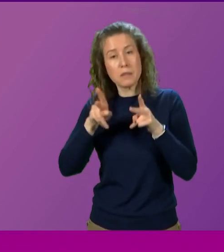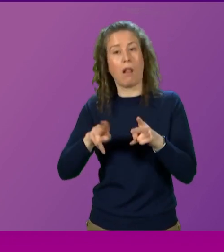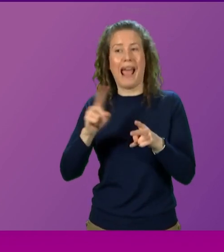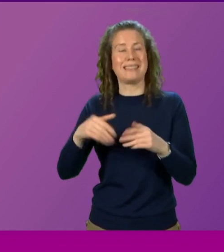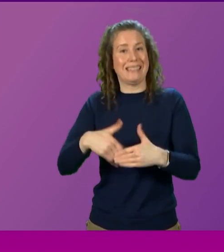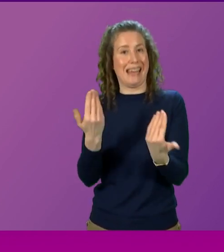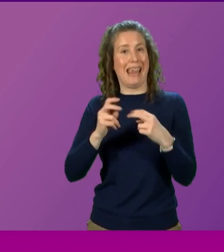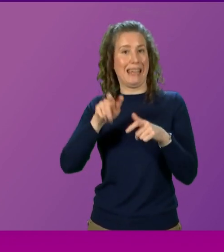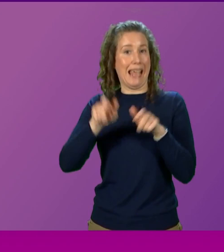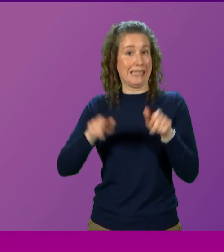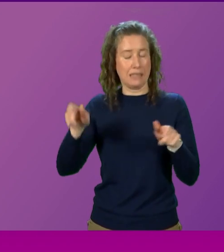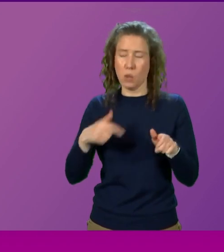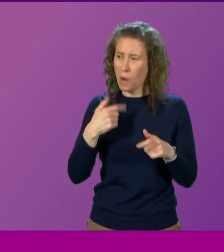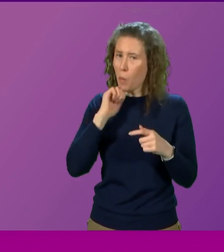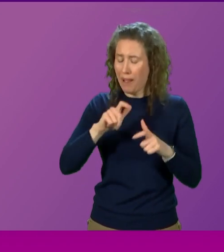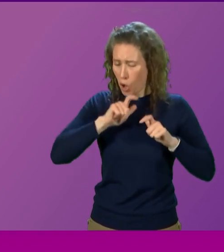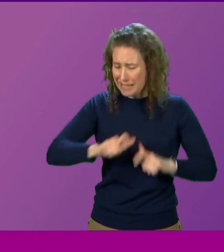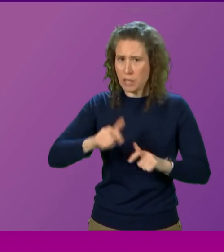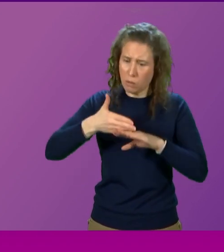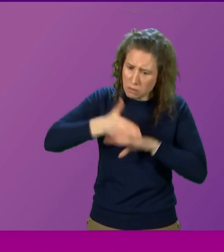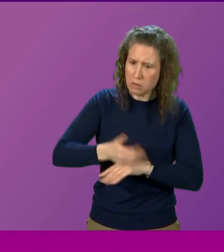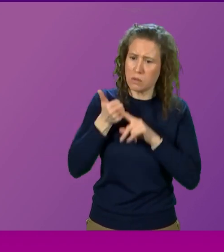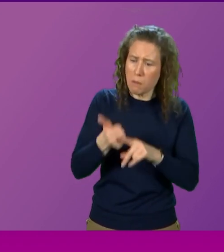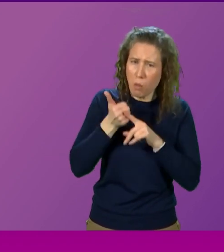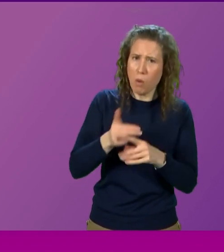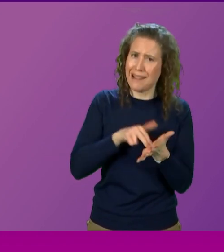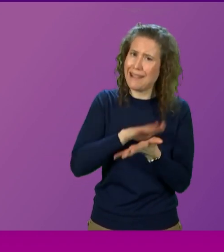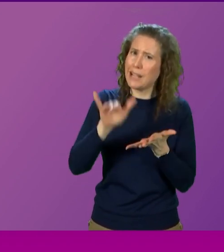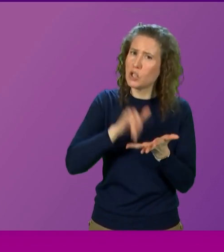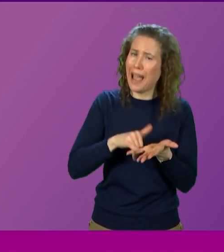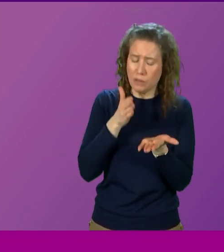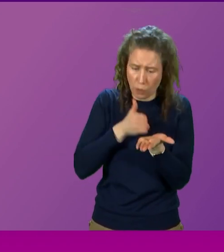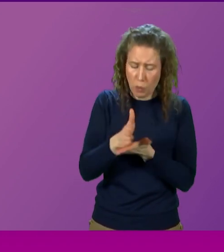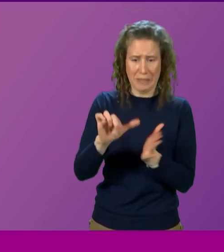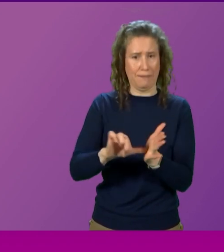We will continue to do the hard work of supporting our NHS through these difficult times, because